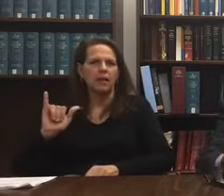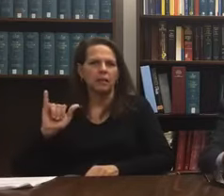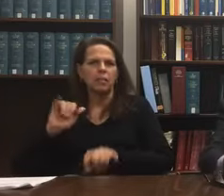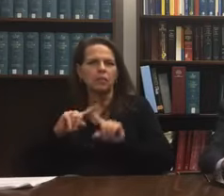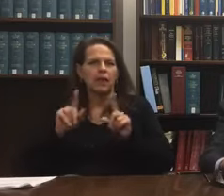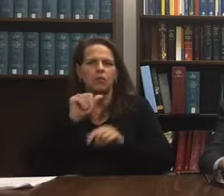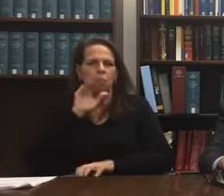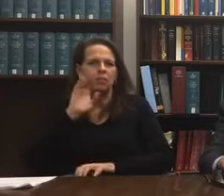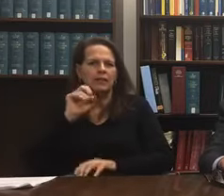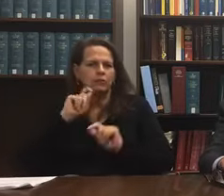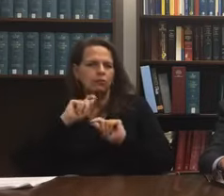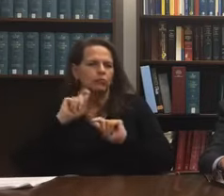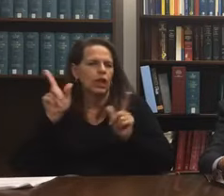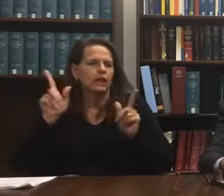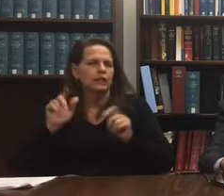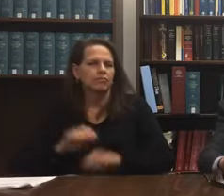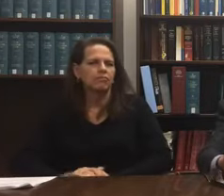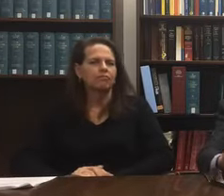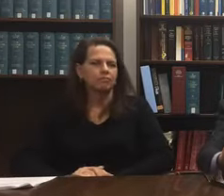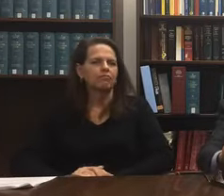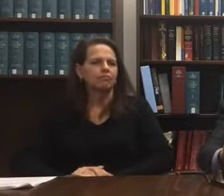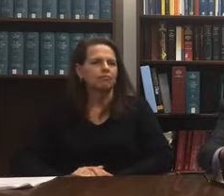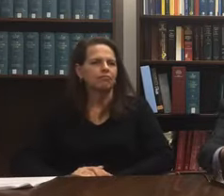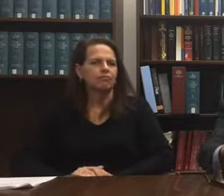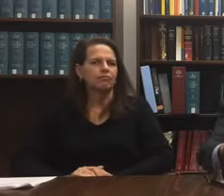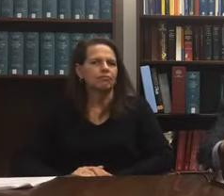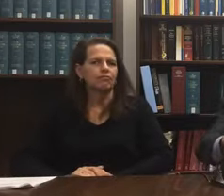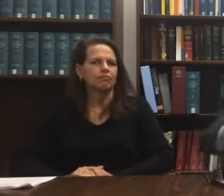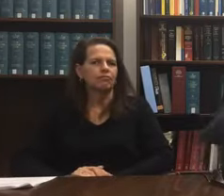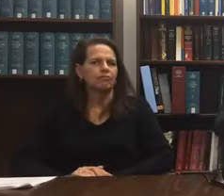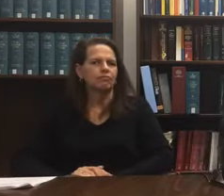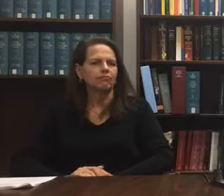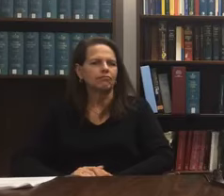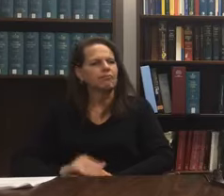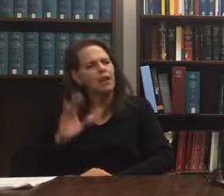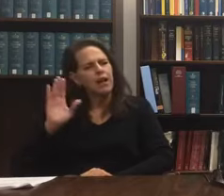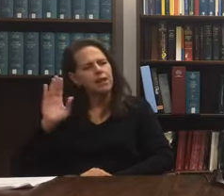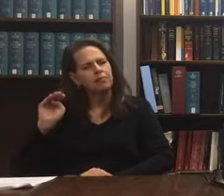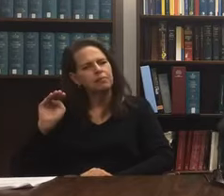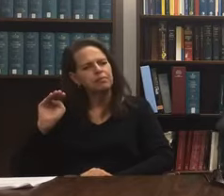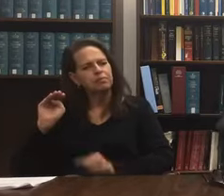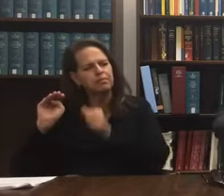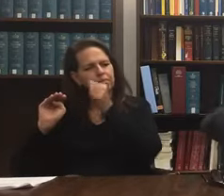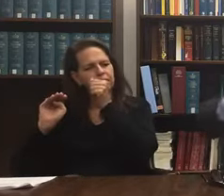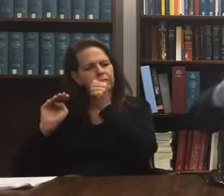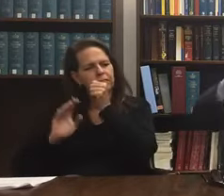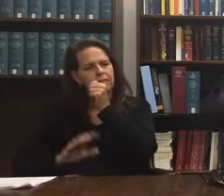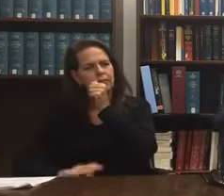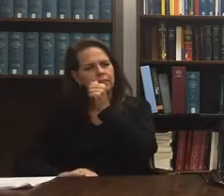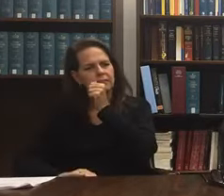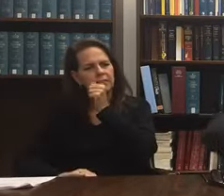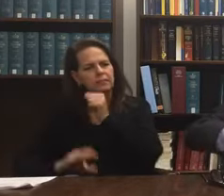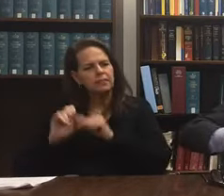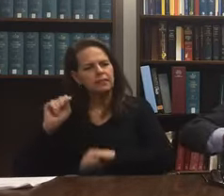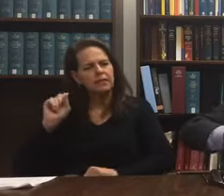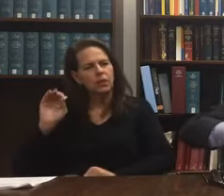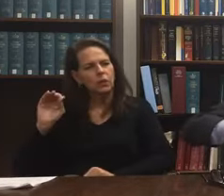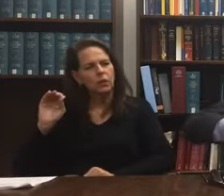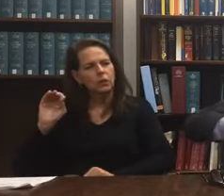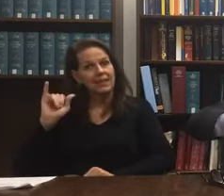surprised when you have to resubmit right away so if you lose your hearing